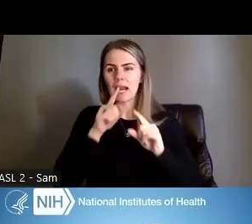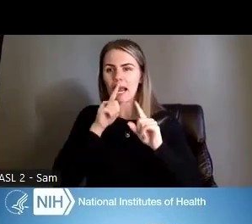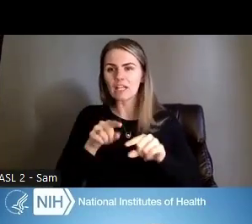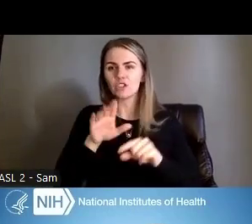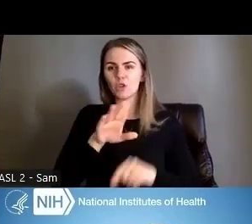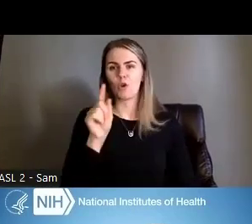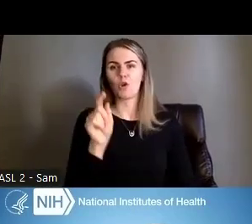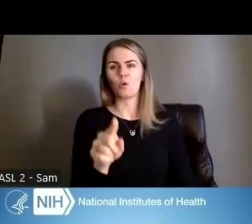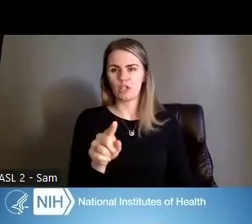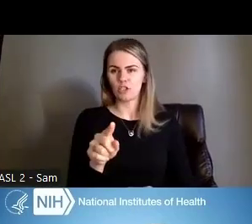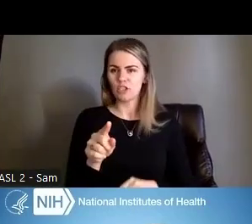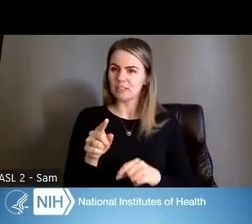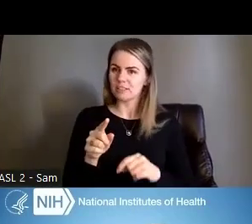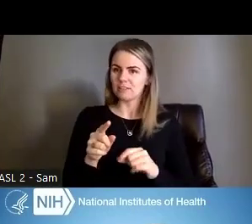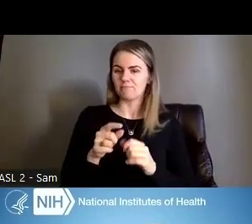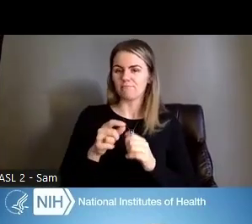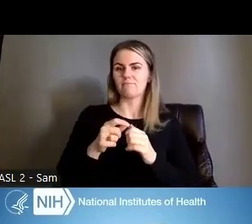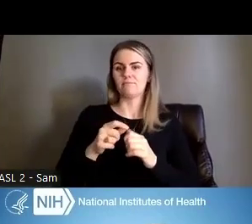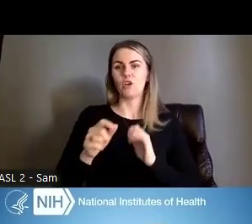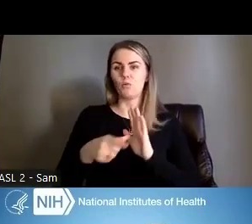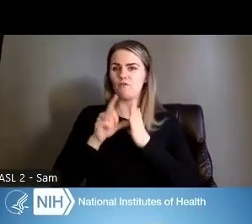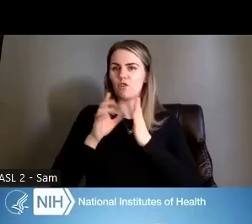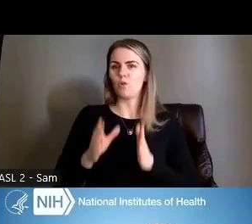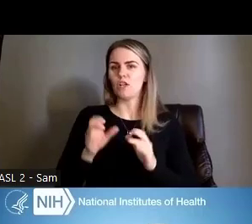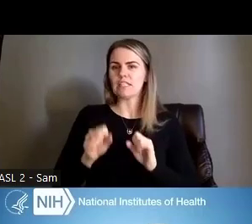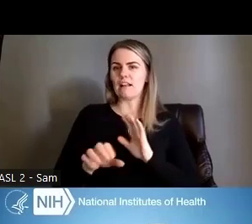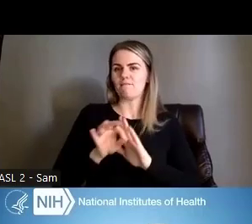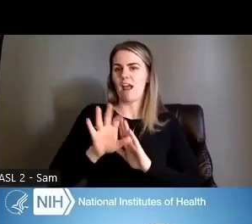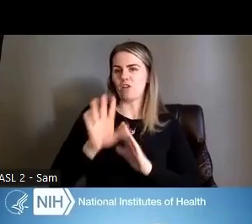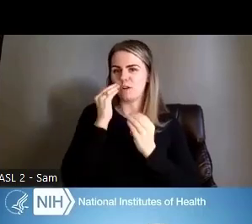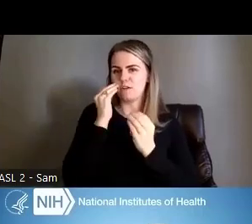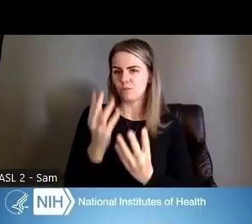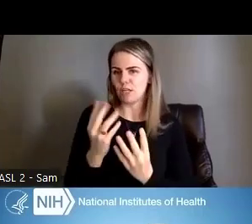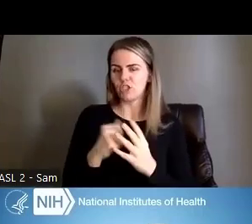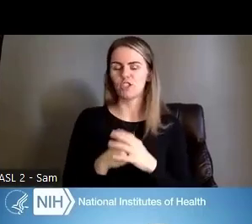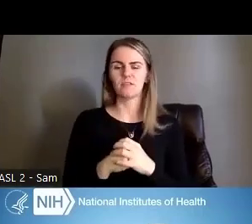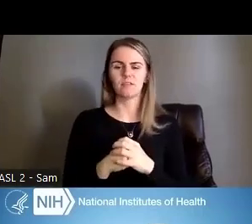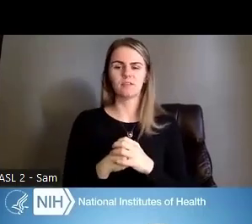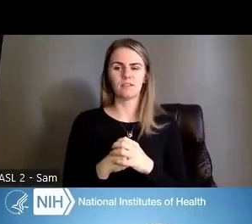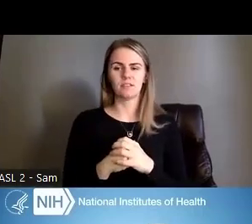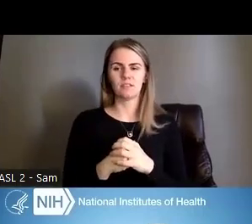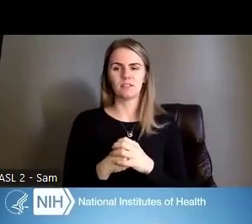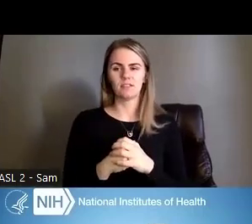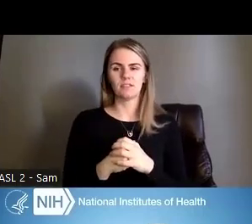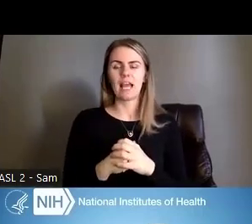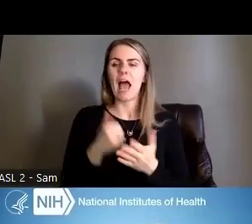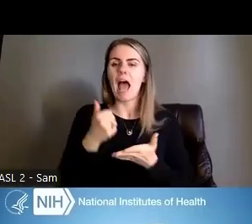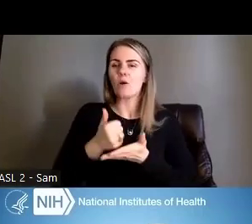to find that information so they don't have to hunt for it. Sometimes you show and feel the idea